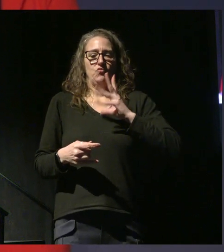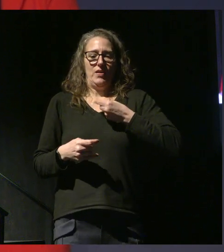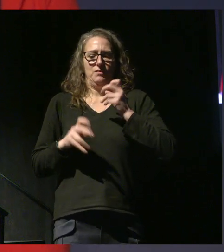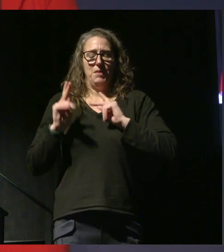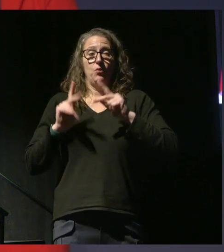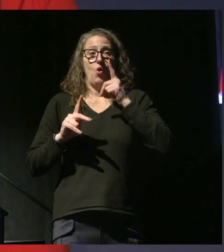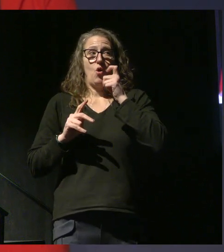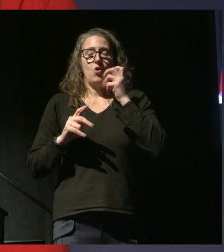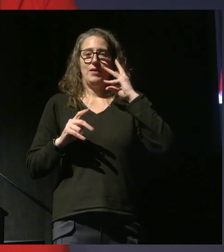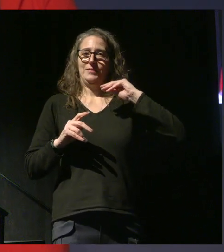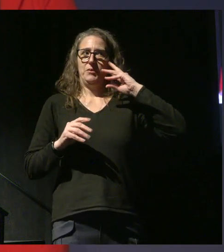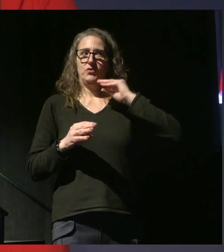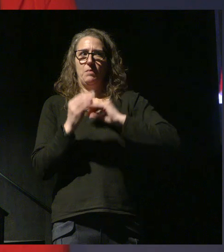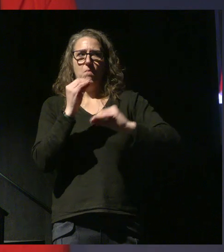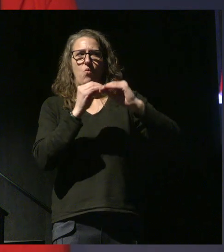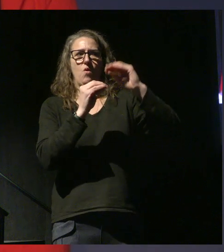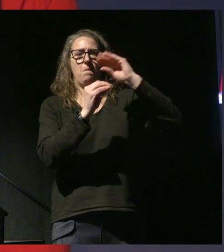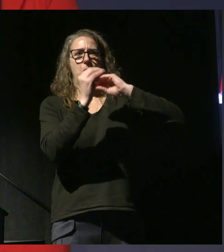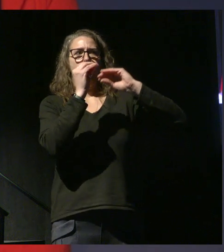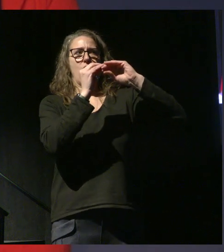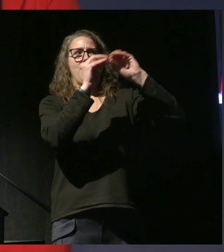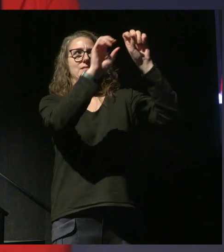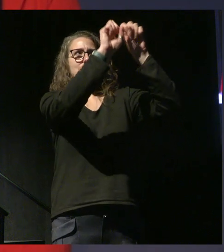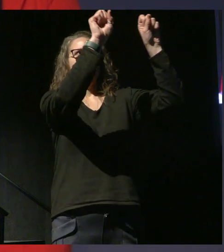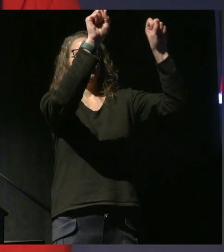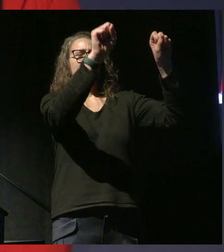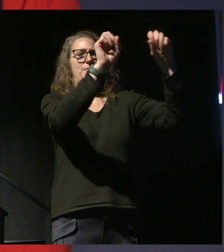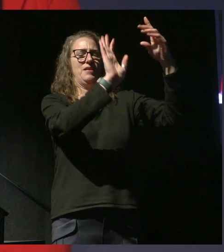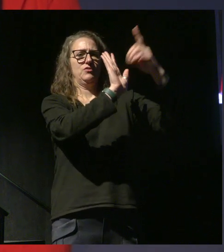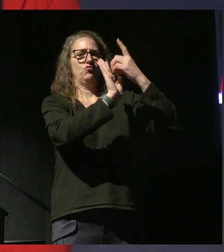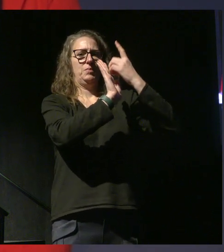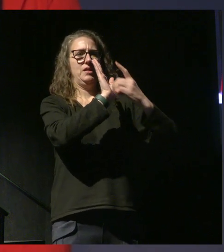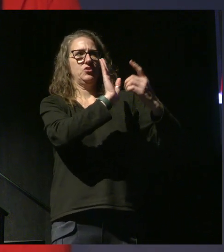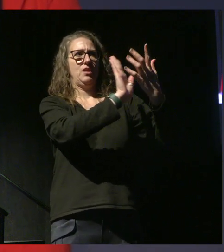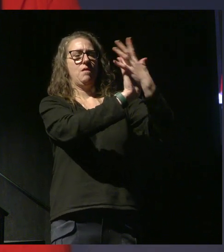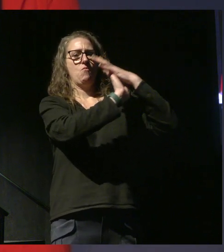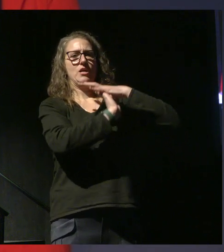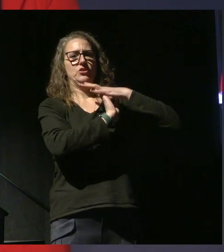discrimination and oppression across the world.